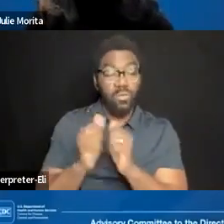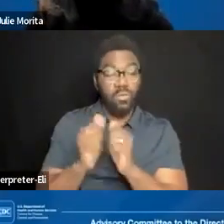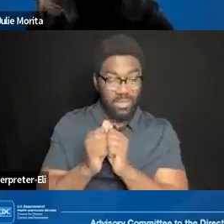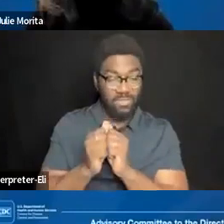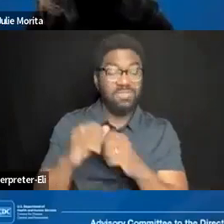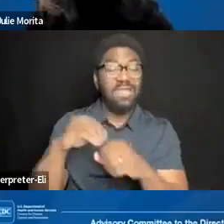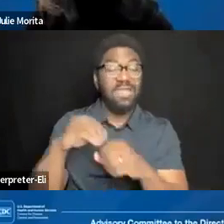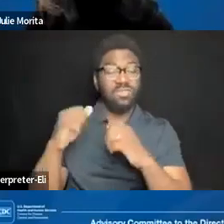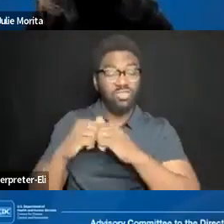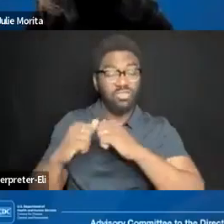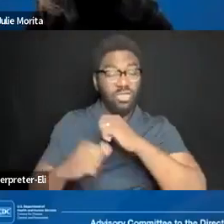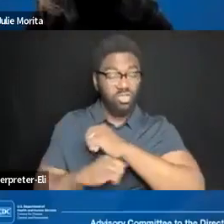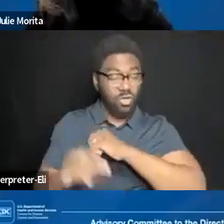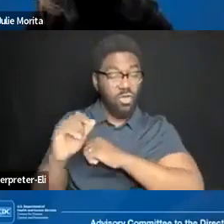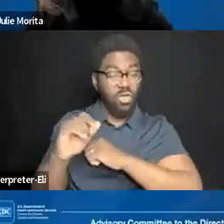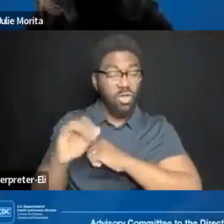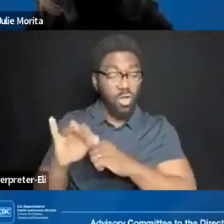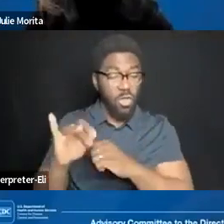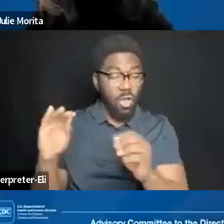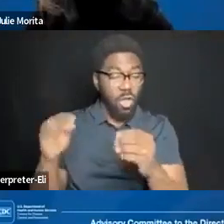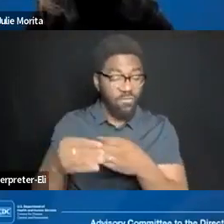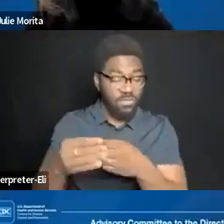that'll be really important in close collaboration.